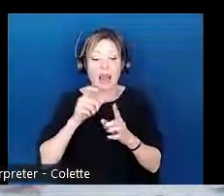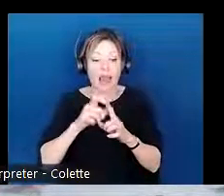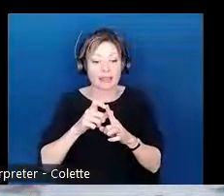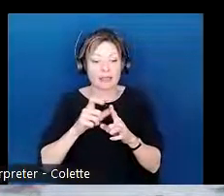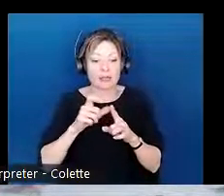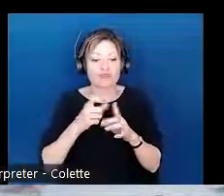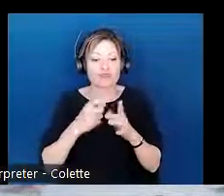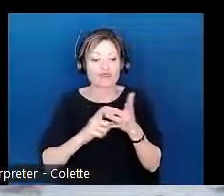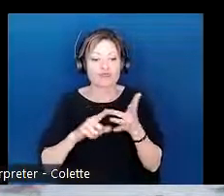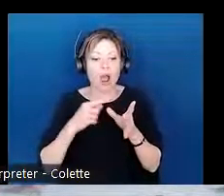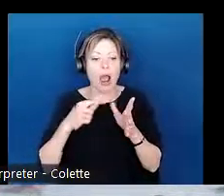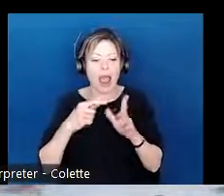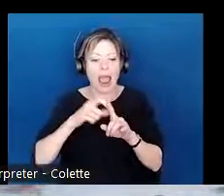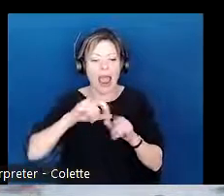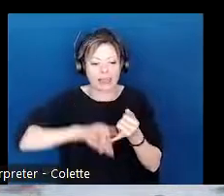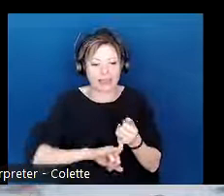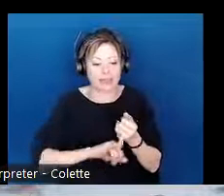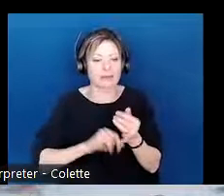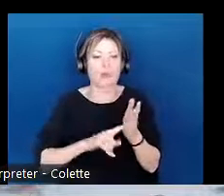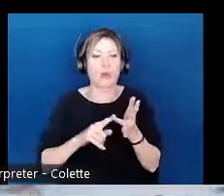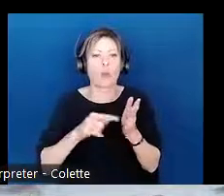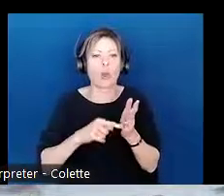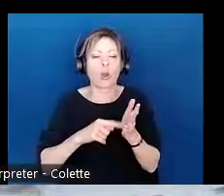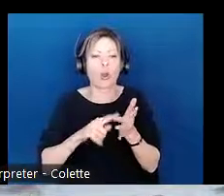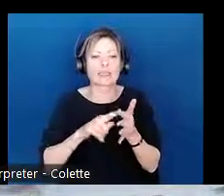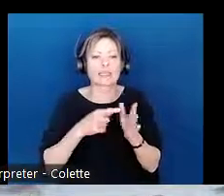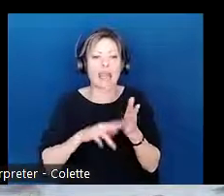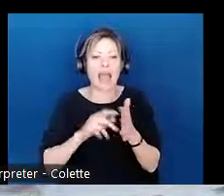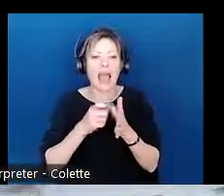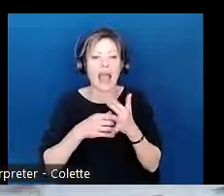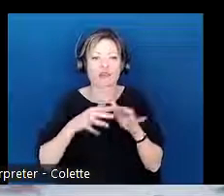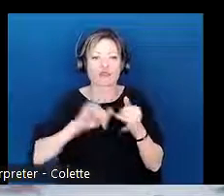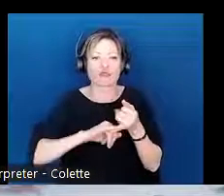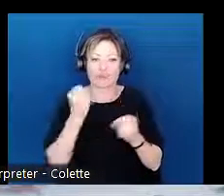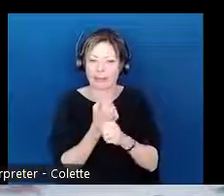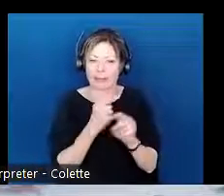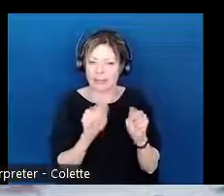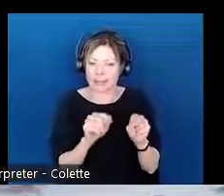Andrews so she's we work with those students from the University for Creative Arts which is